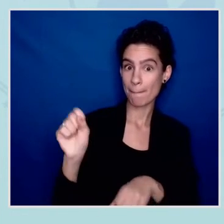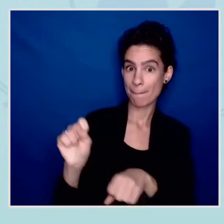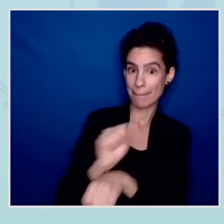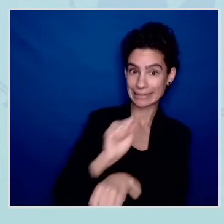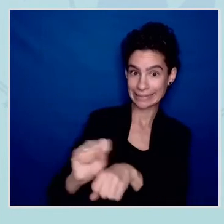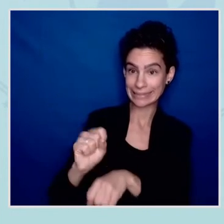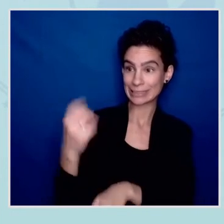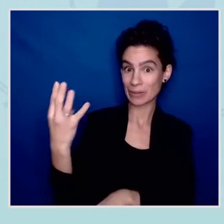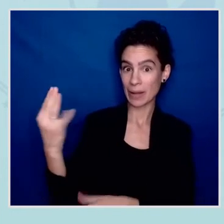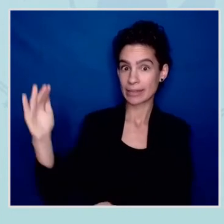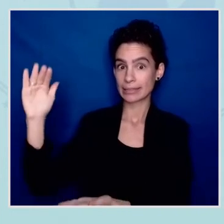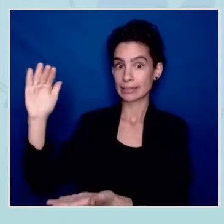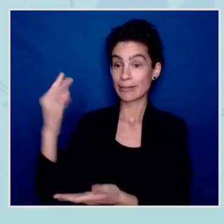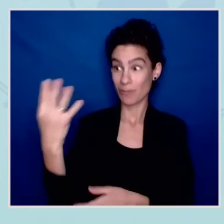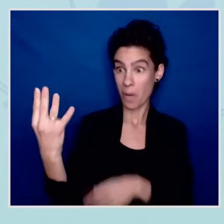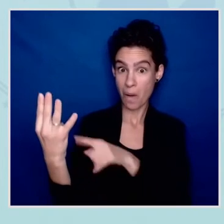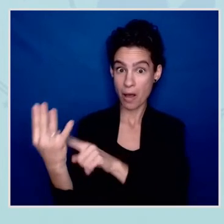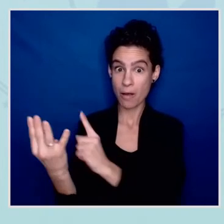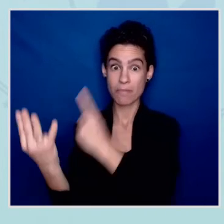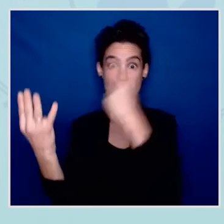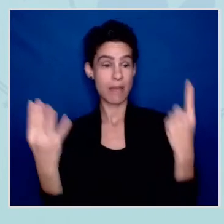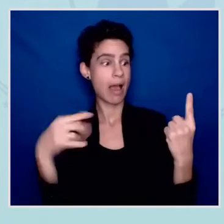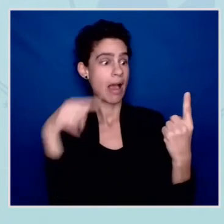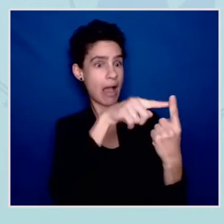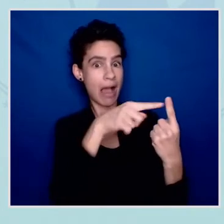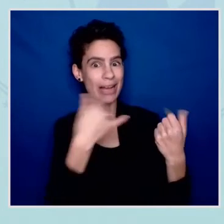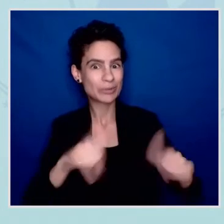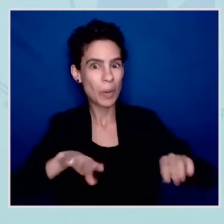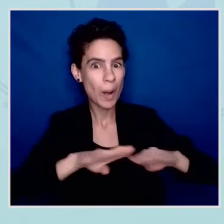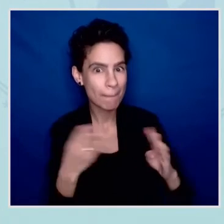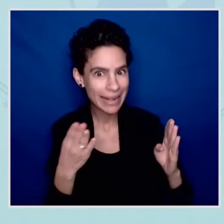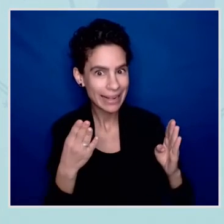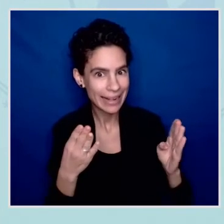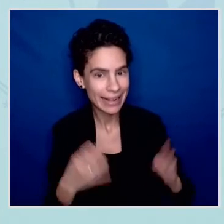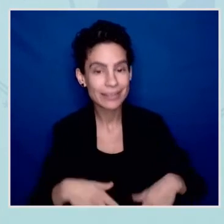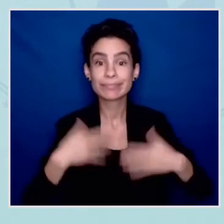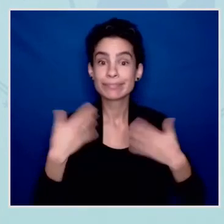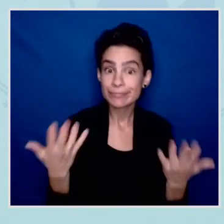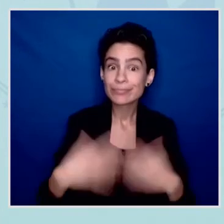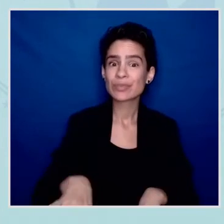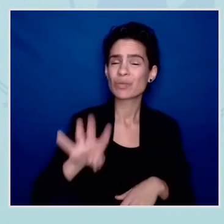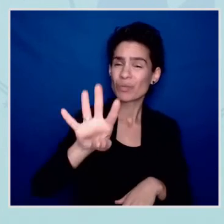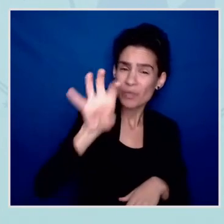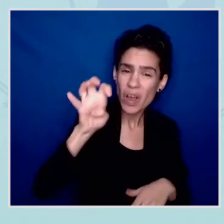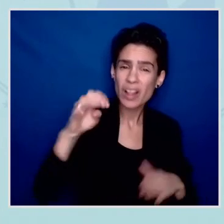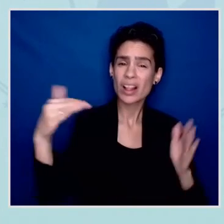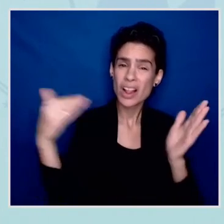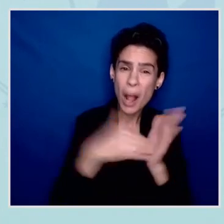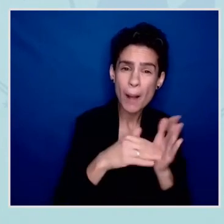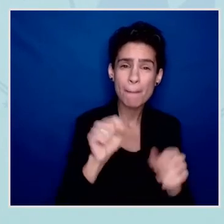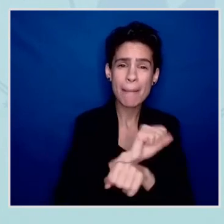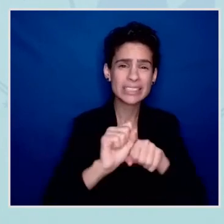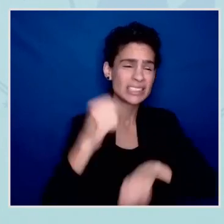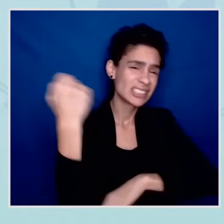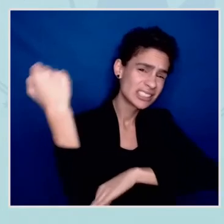COMMUNITIES TOGETHER BUT TODAY,